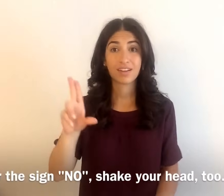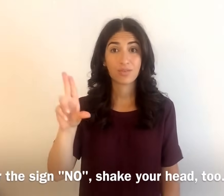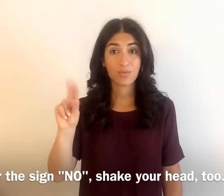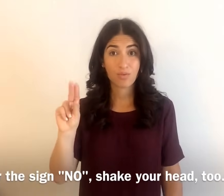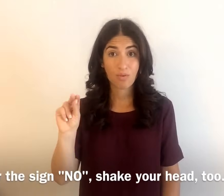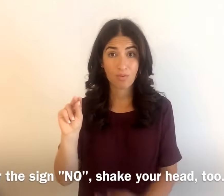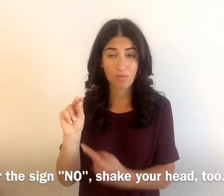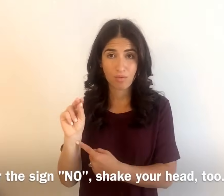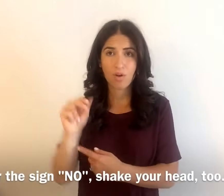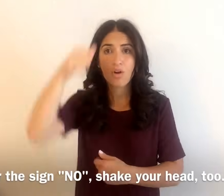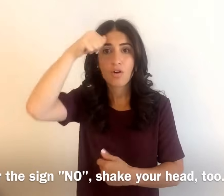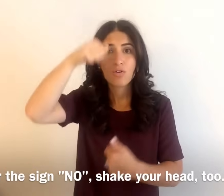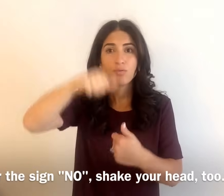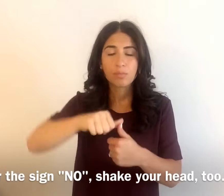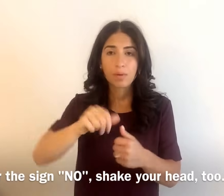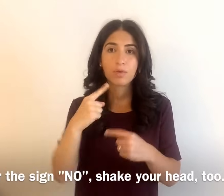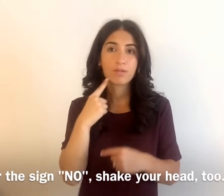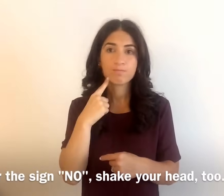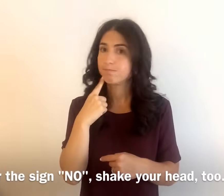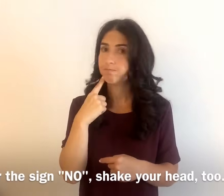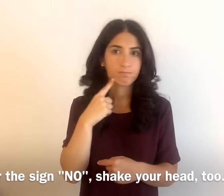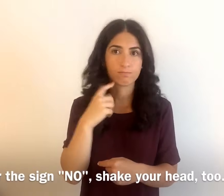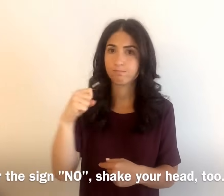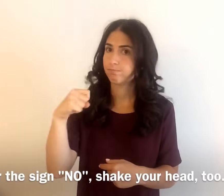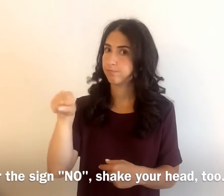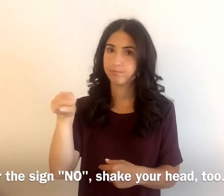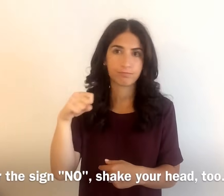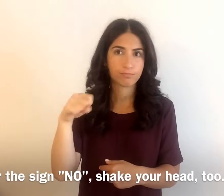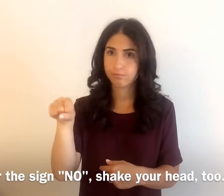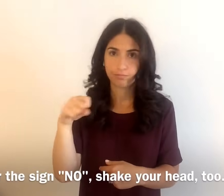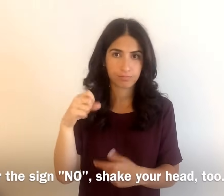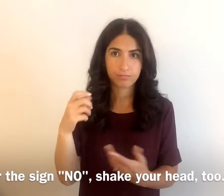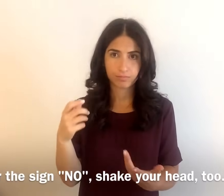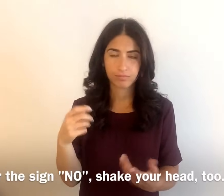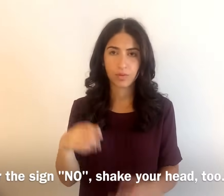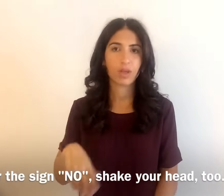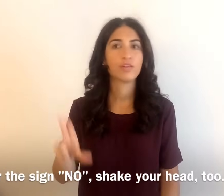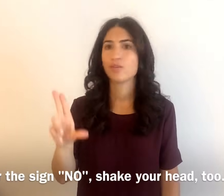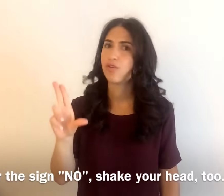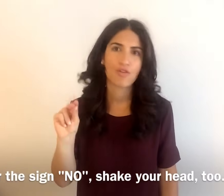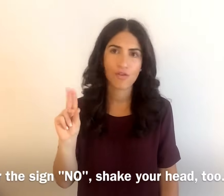For the sign NO, shake your head - like this: